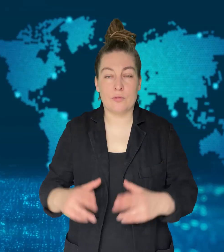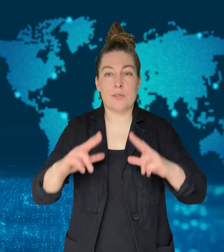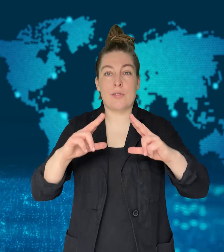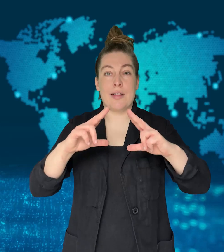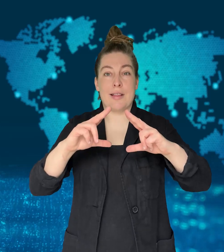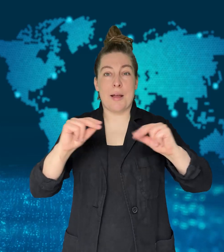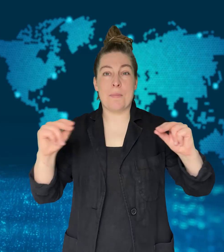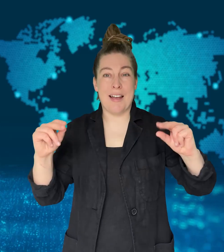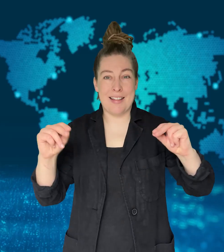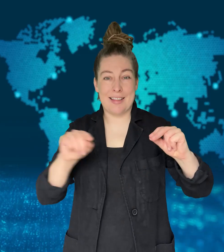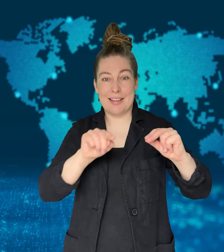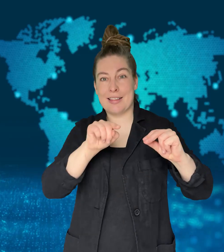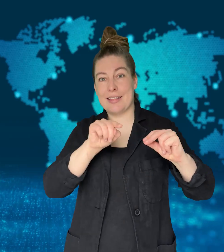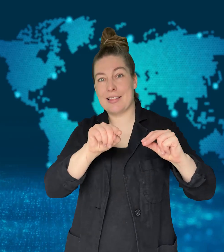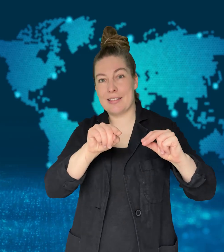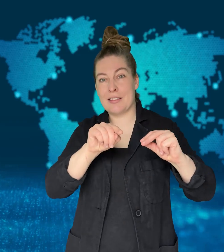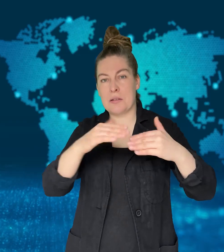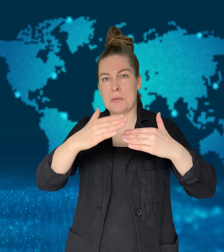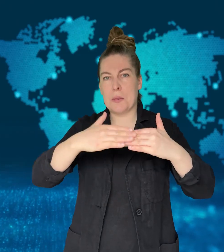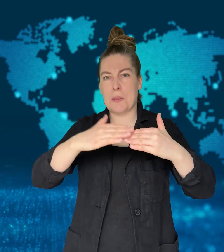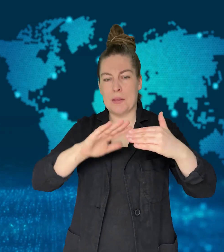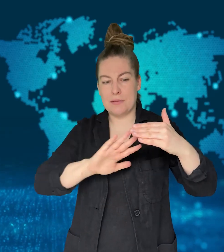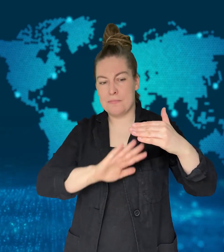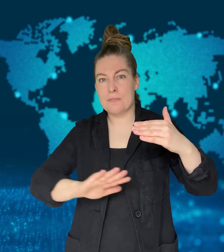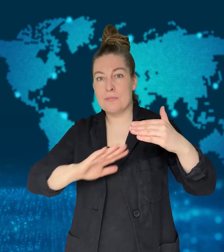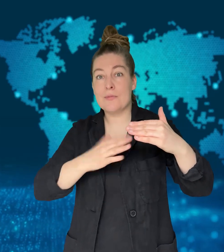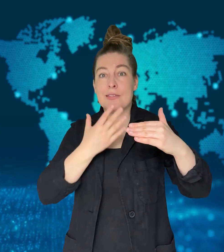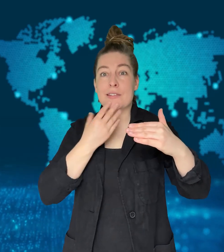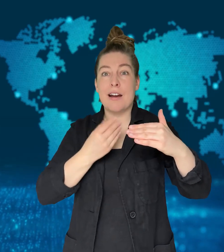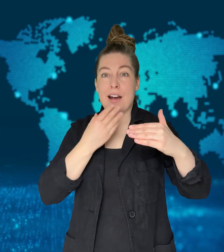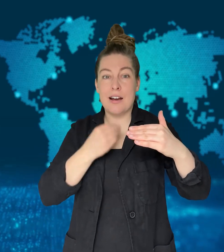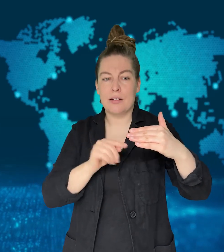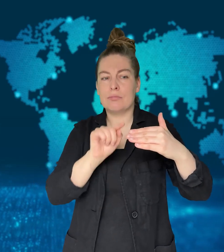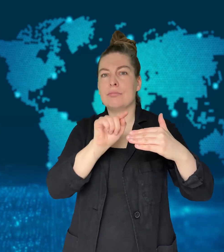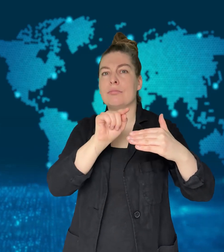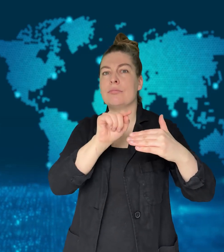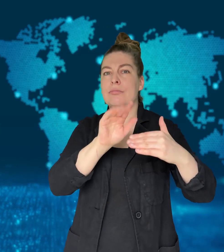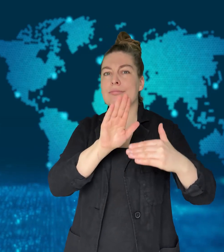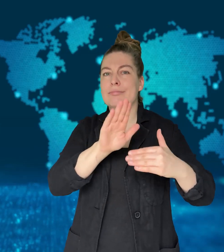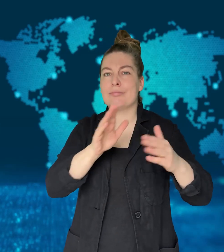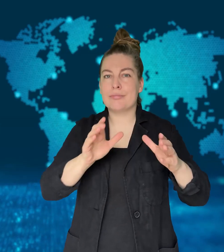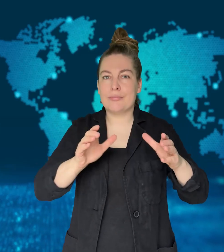[MONIKA]: Hezbollah recently launched several rockets from